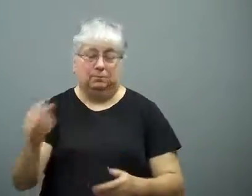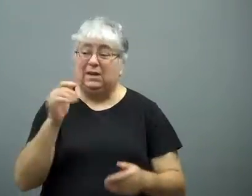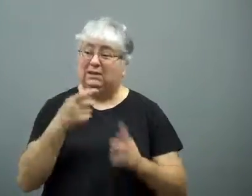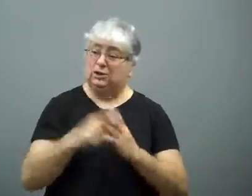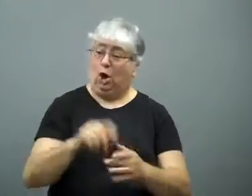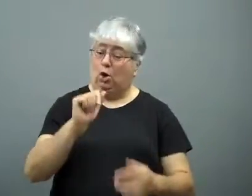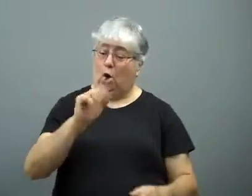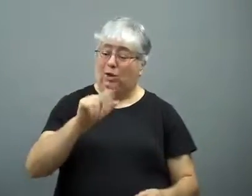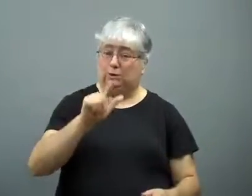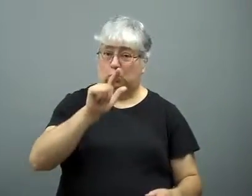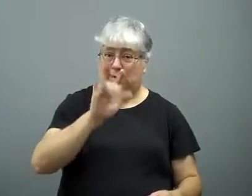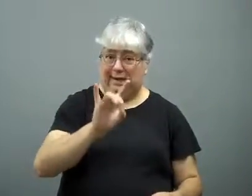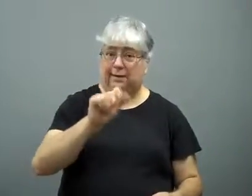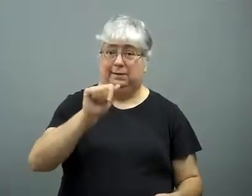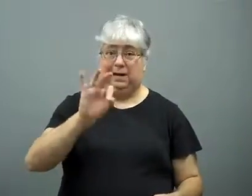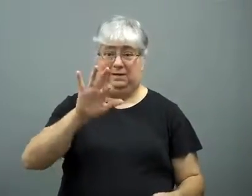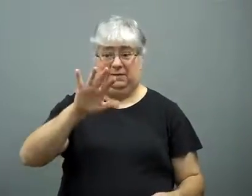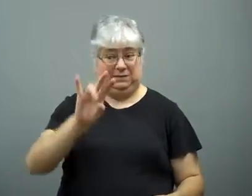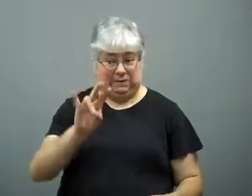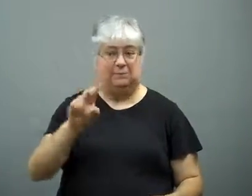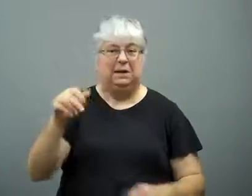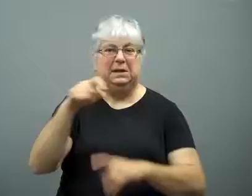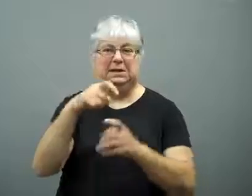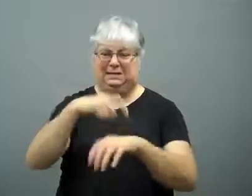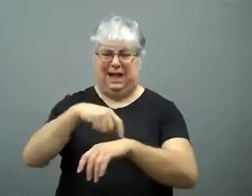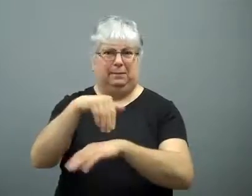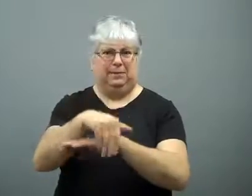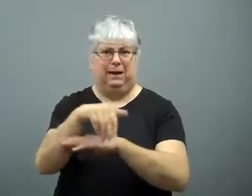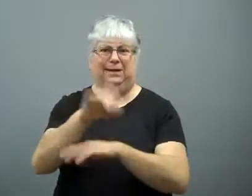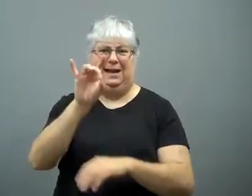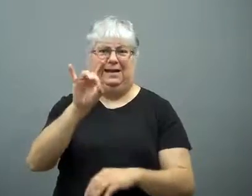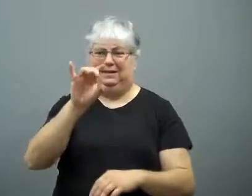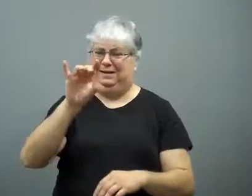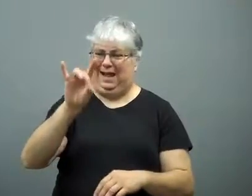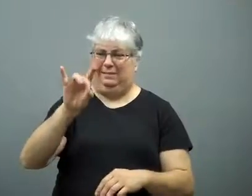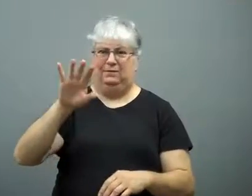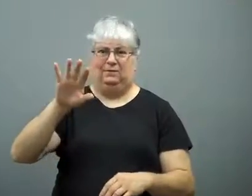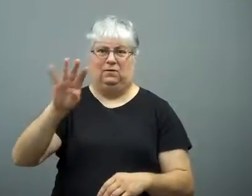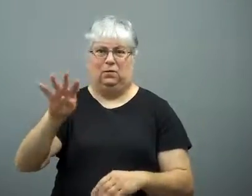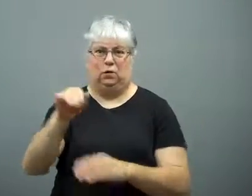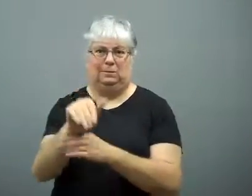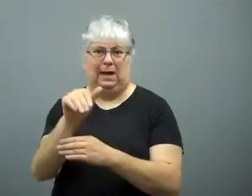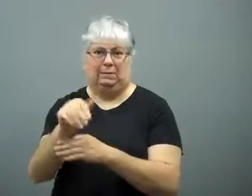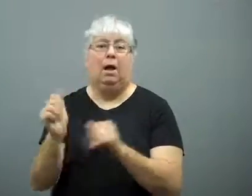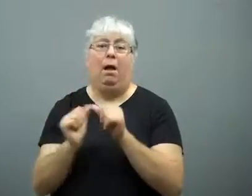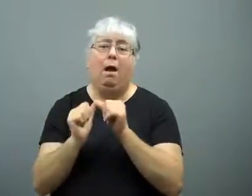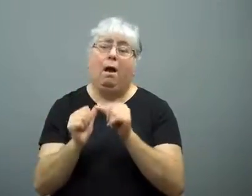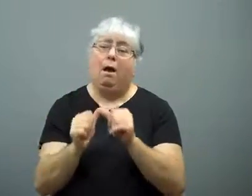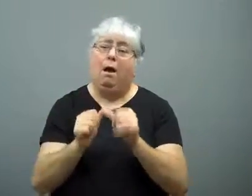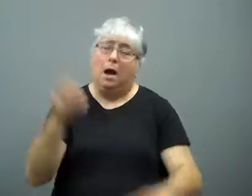He started his filibuster on August 28, 1957, at 8:54 pm,